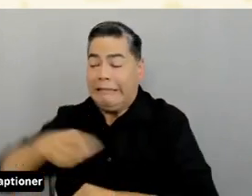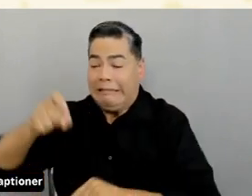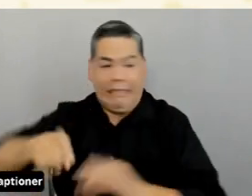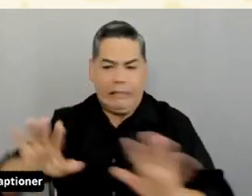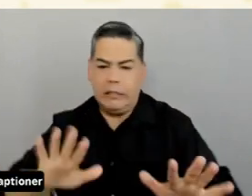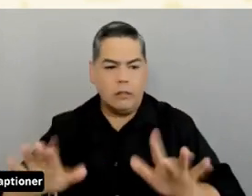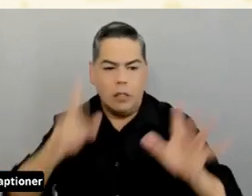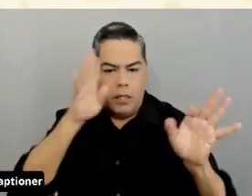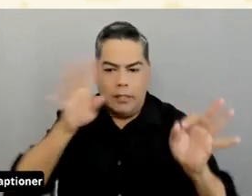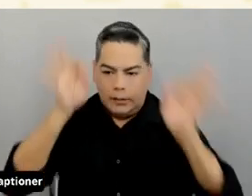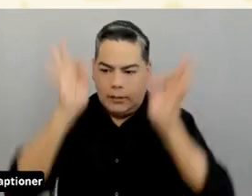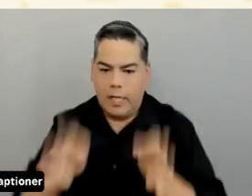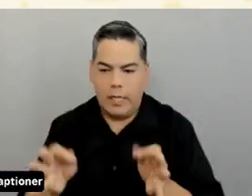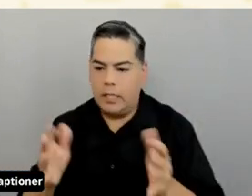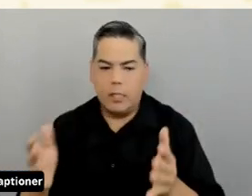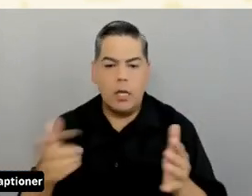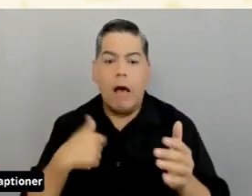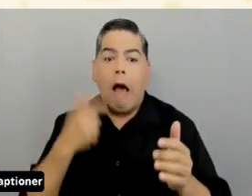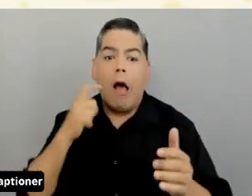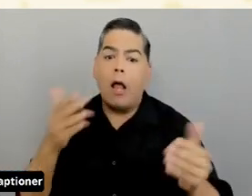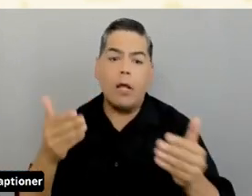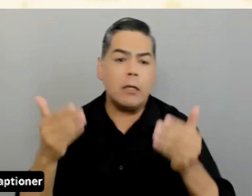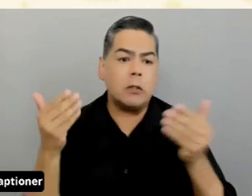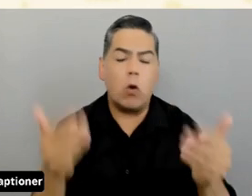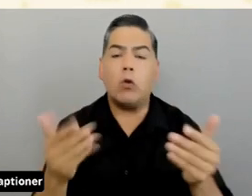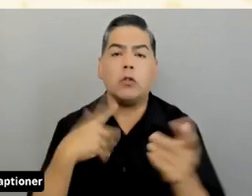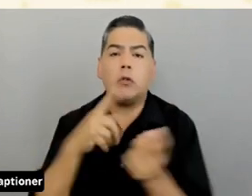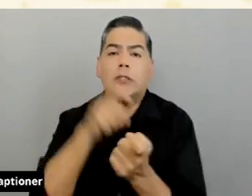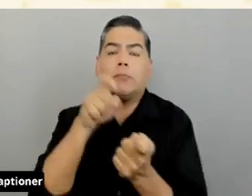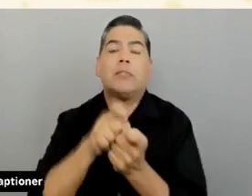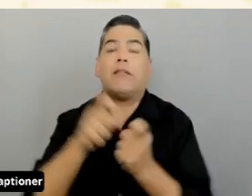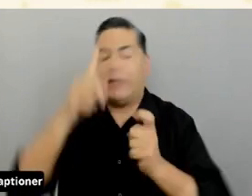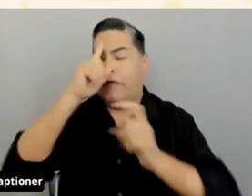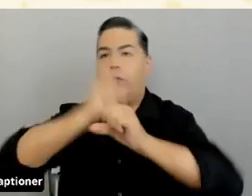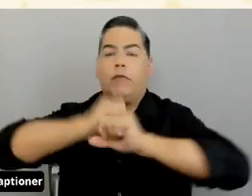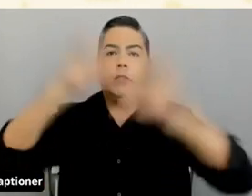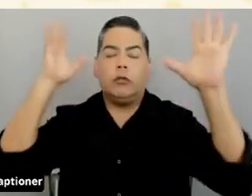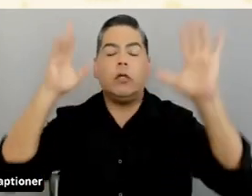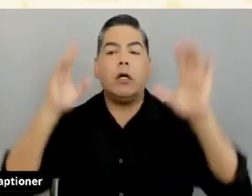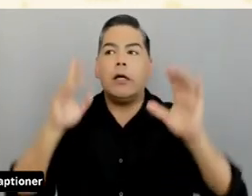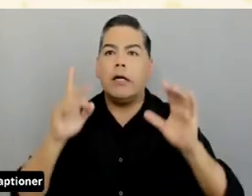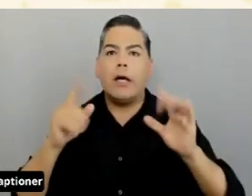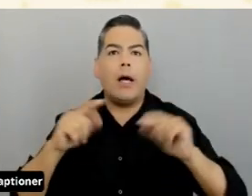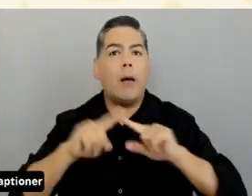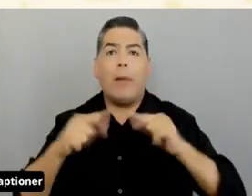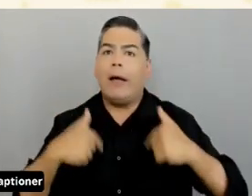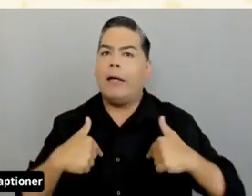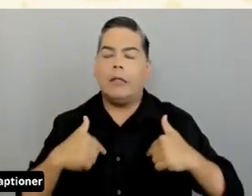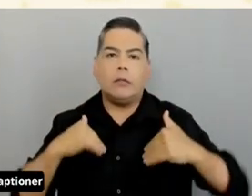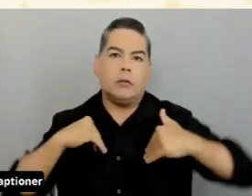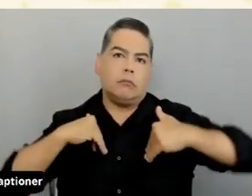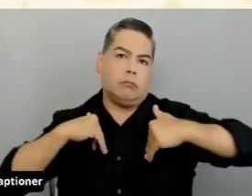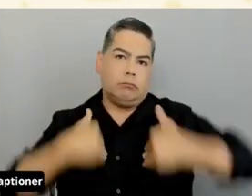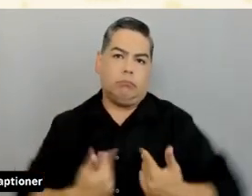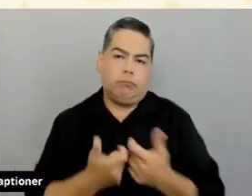and I need to go to a specific visualization, and I'm exhausted because I had a lot of meetings.